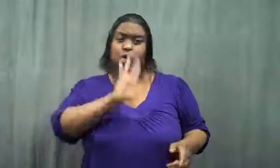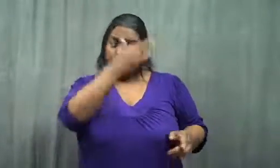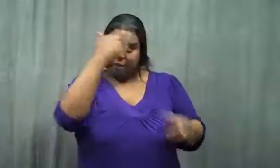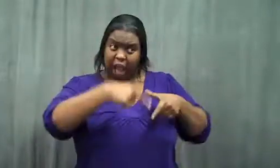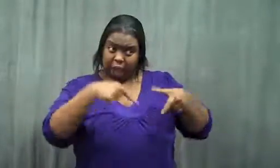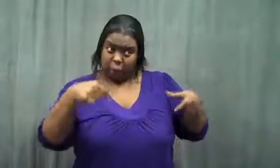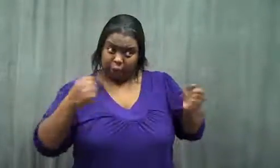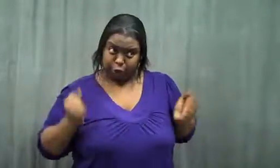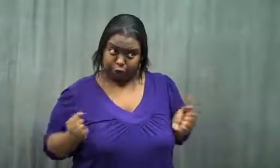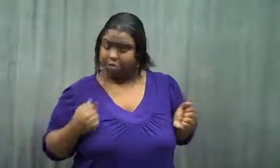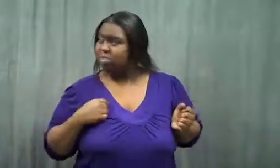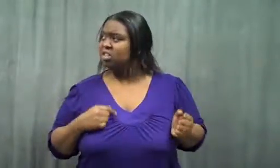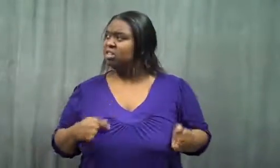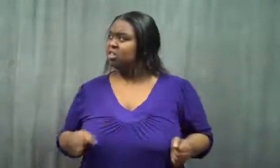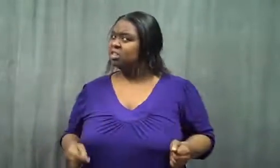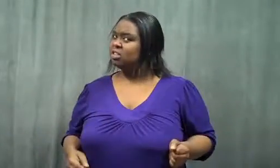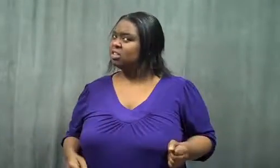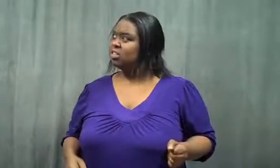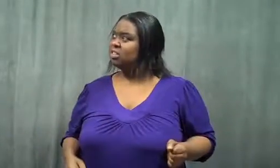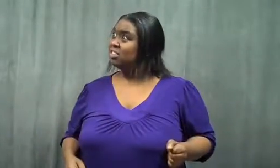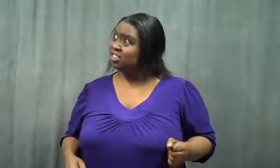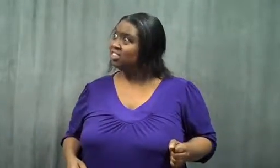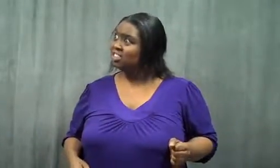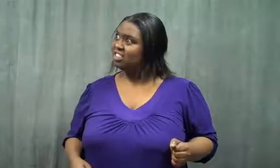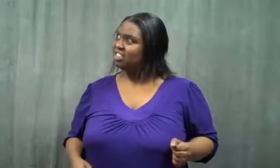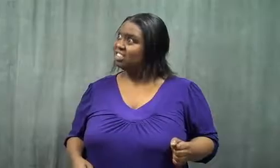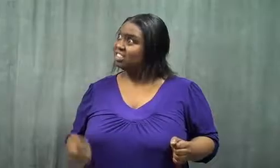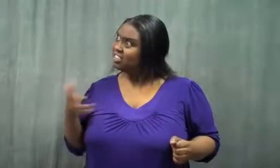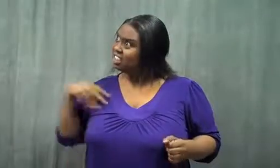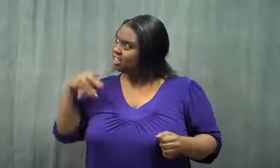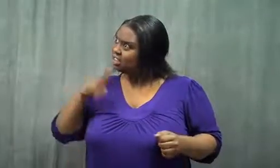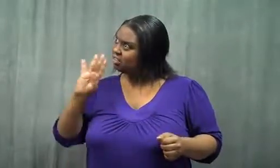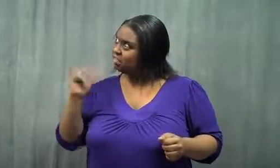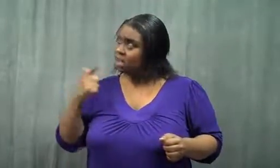"Don't forget your underwear!" "Mom! It's in my bag!"